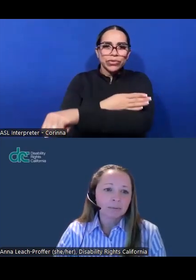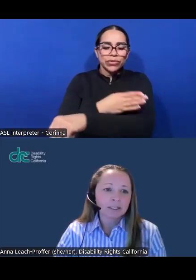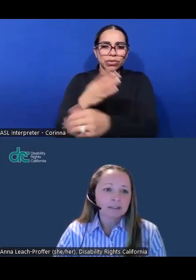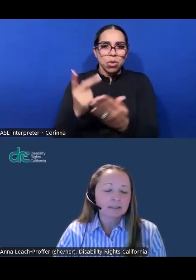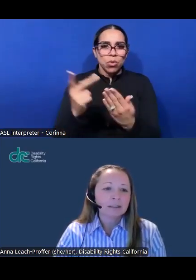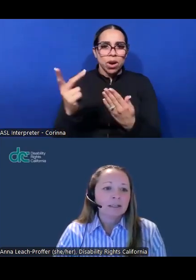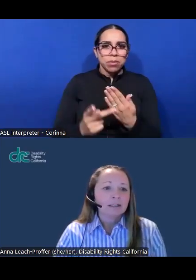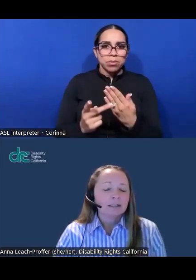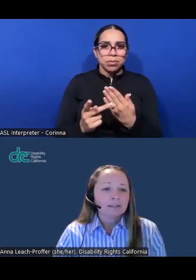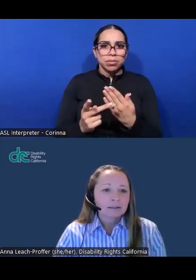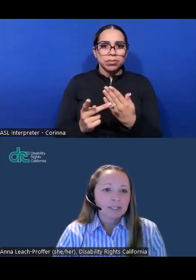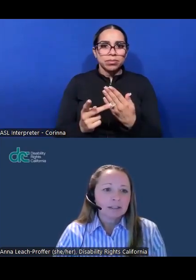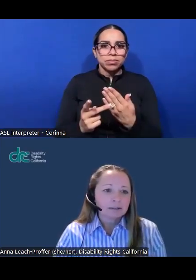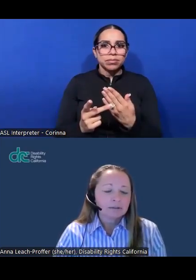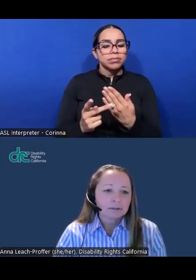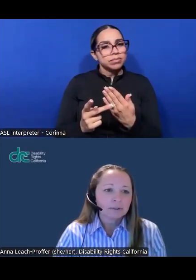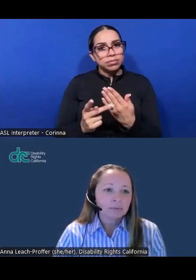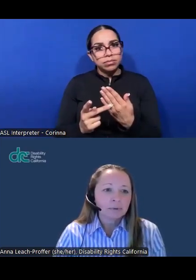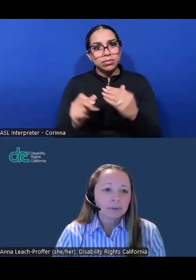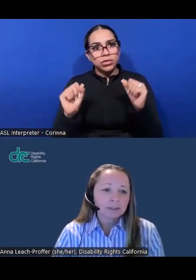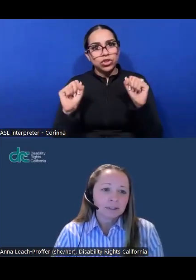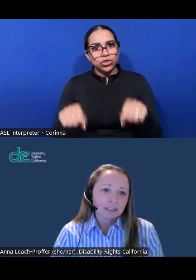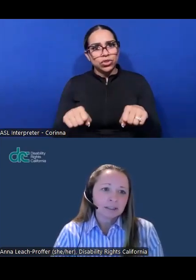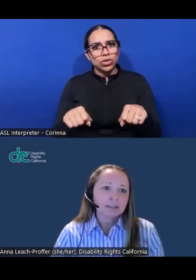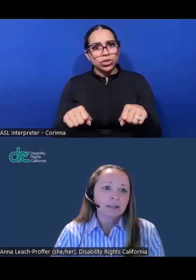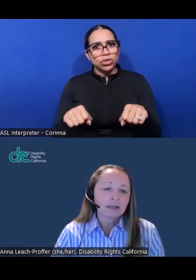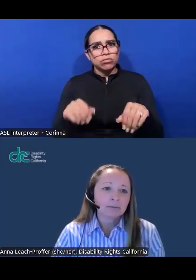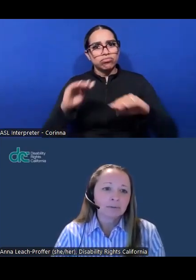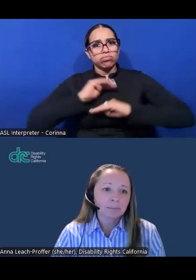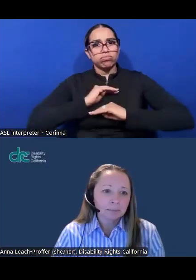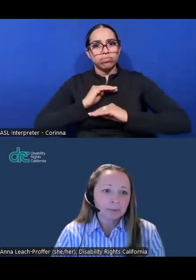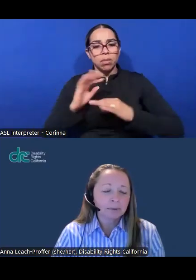because it is something that could serve an important need, for people